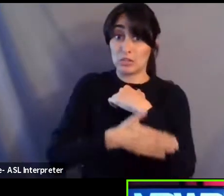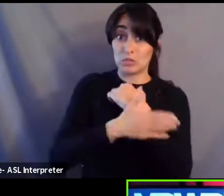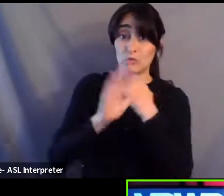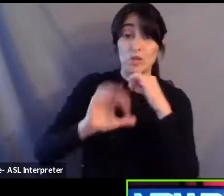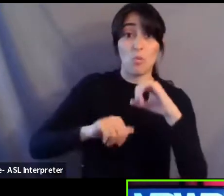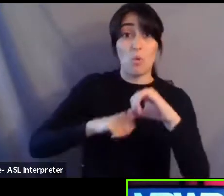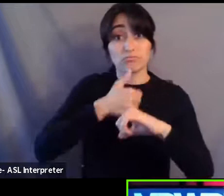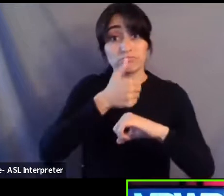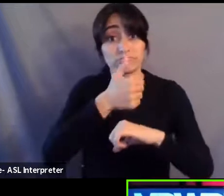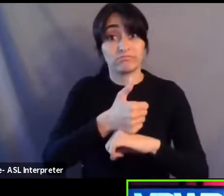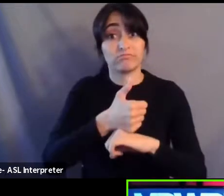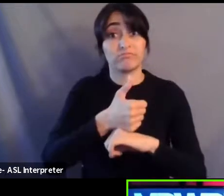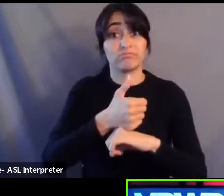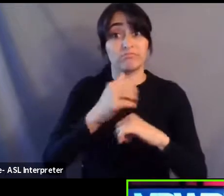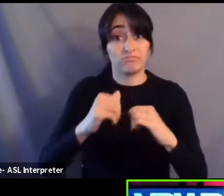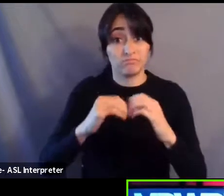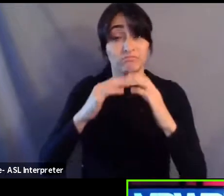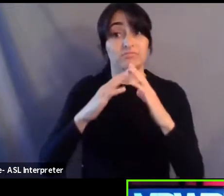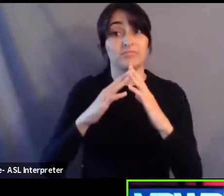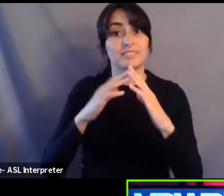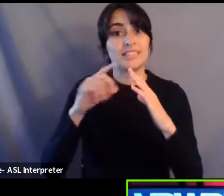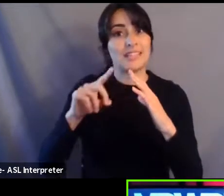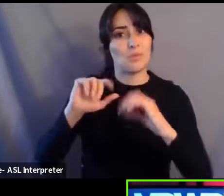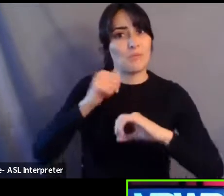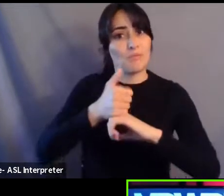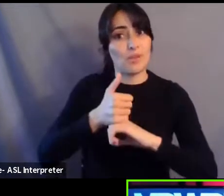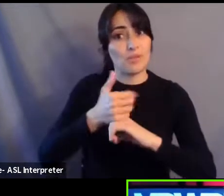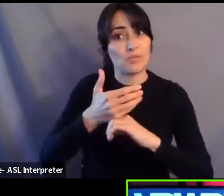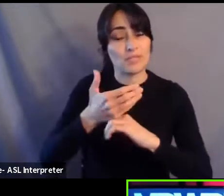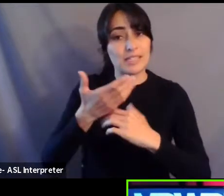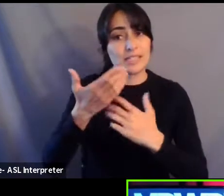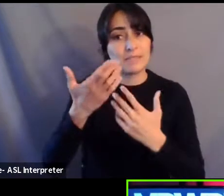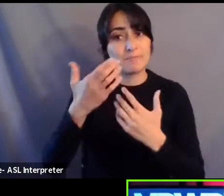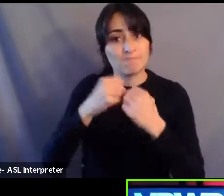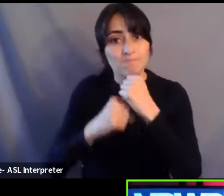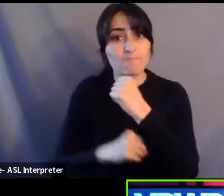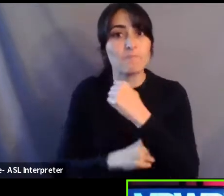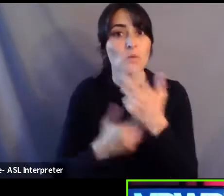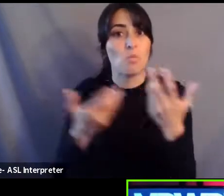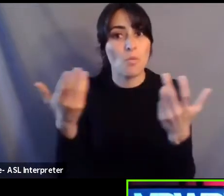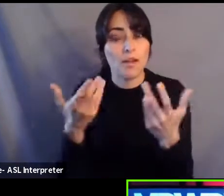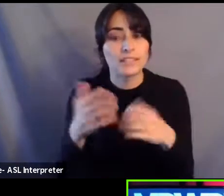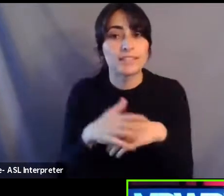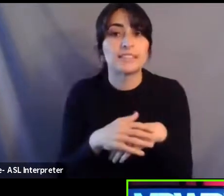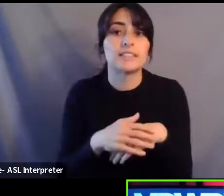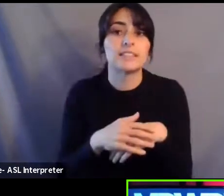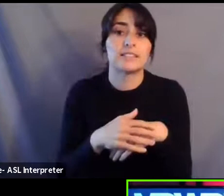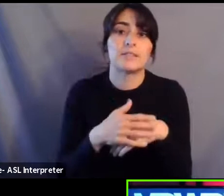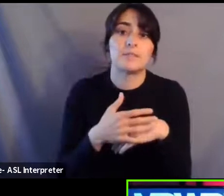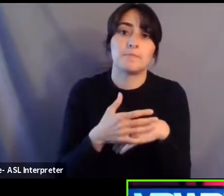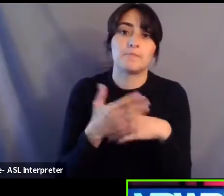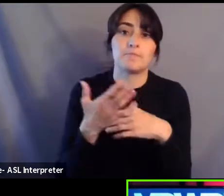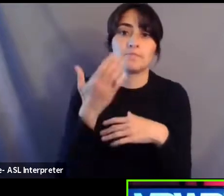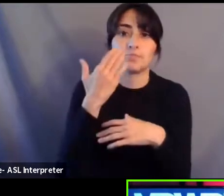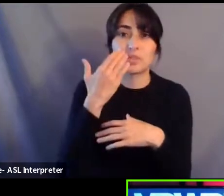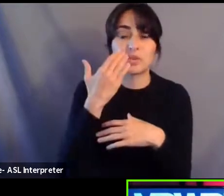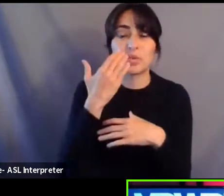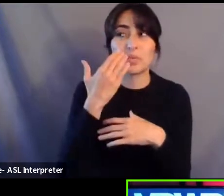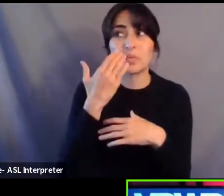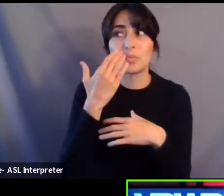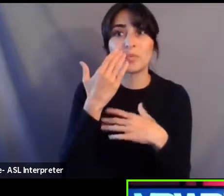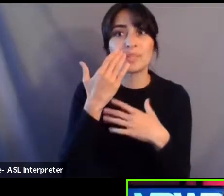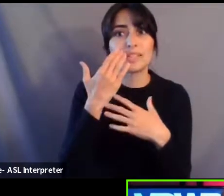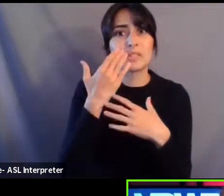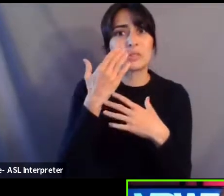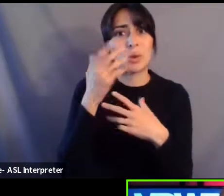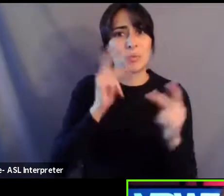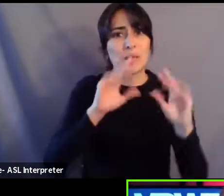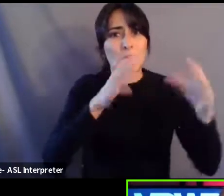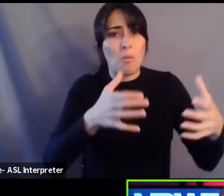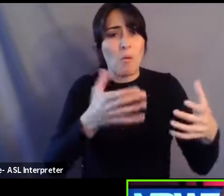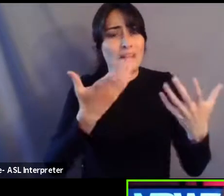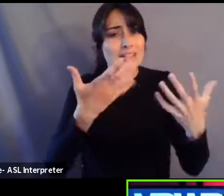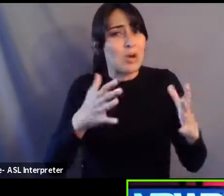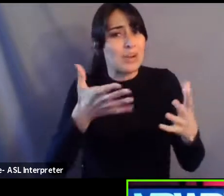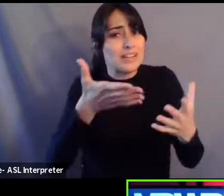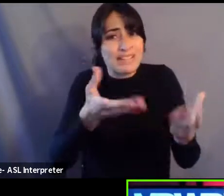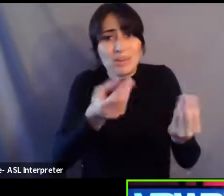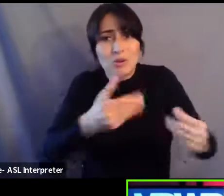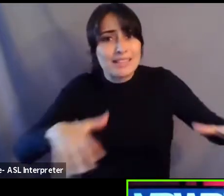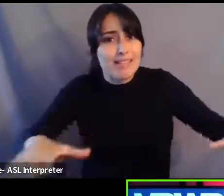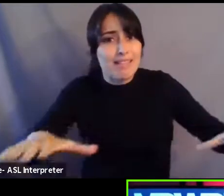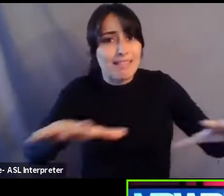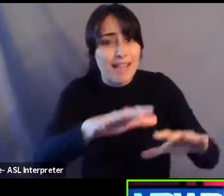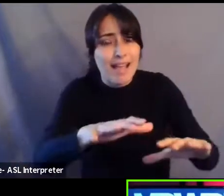you know, it was founded on the genocide of erase that was in the lands they invaded and then